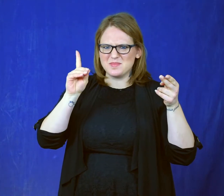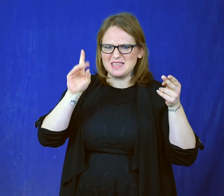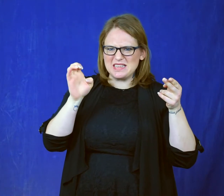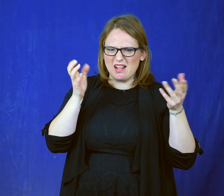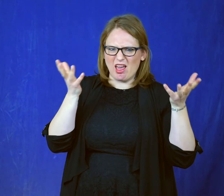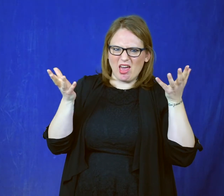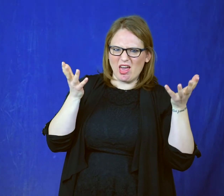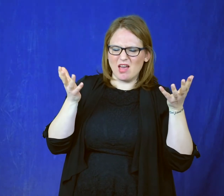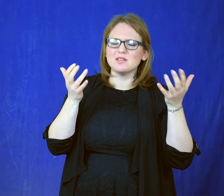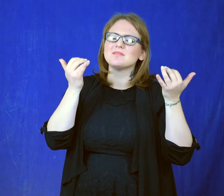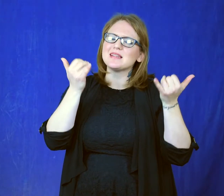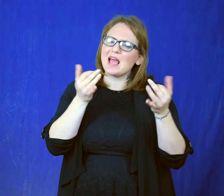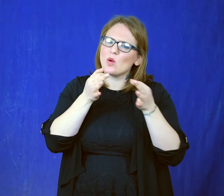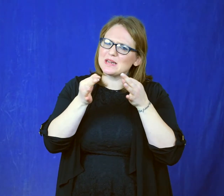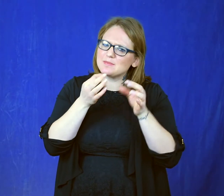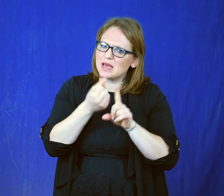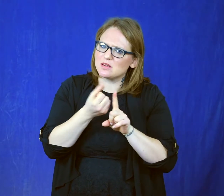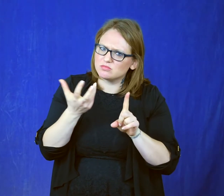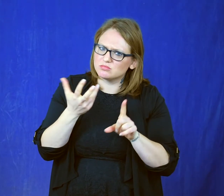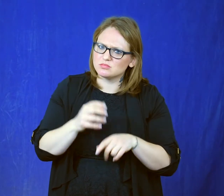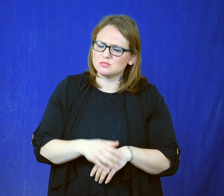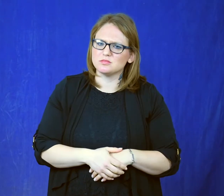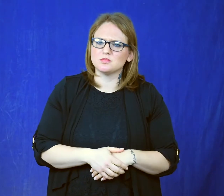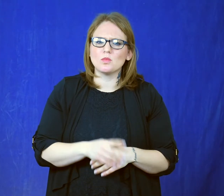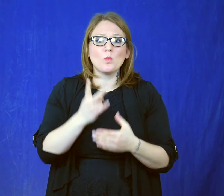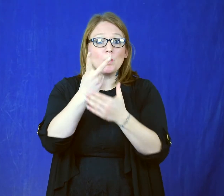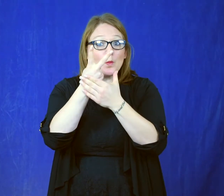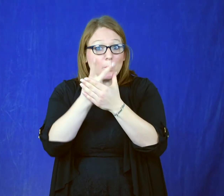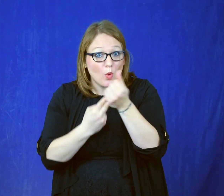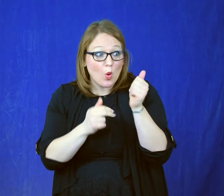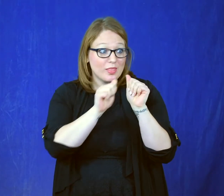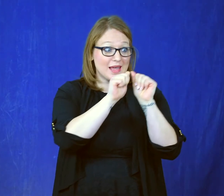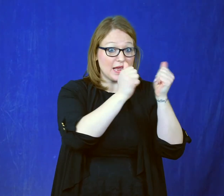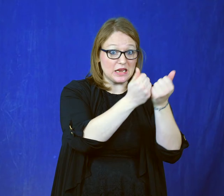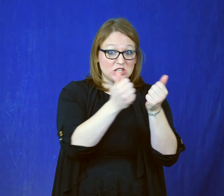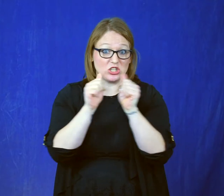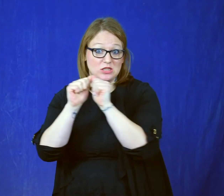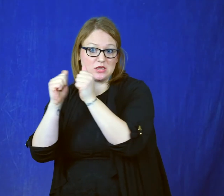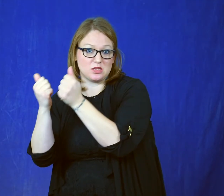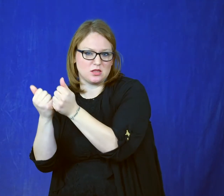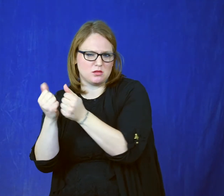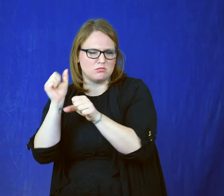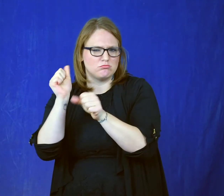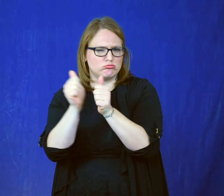the Minnesota Department of Education so we will explain. Both agencies have an agreement to share data